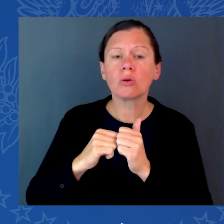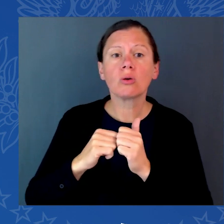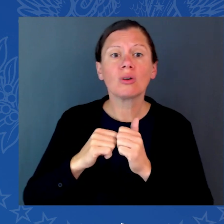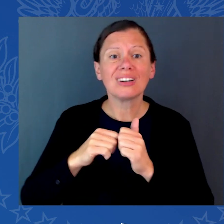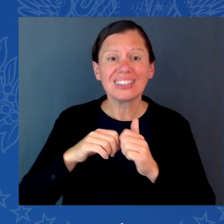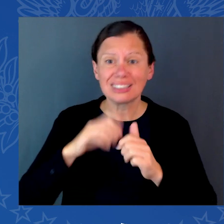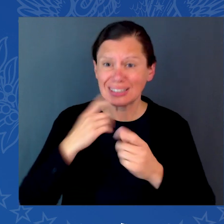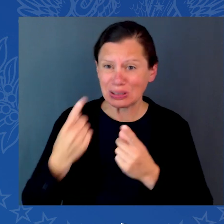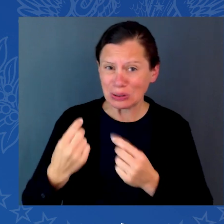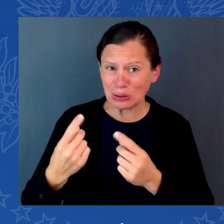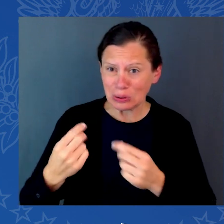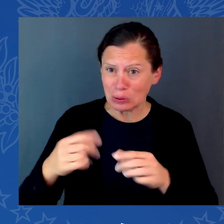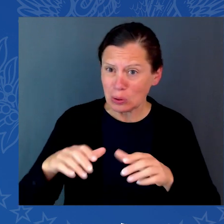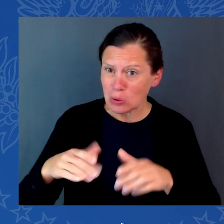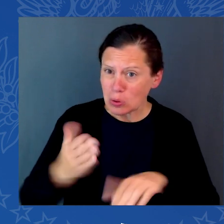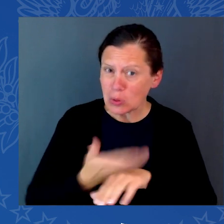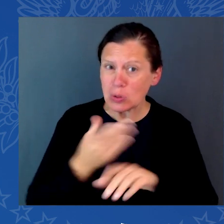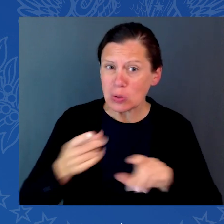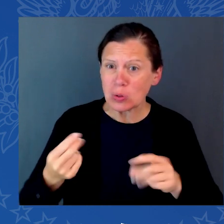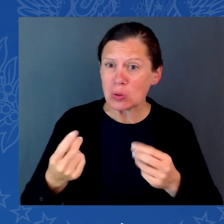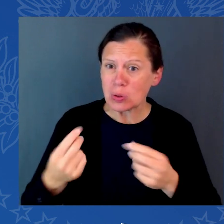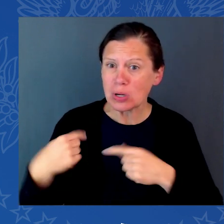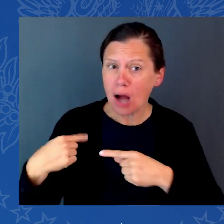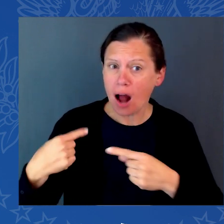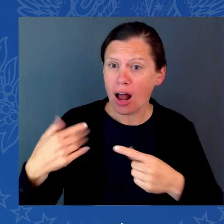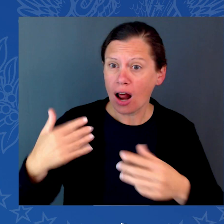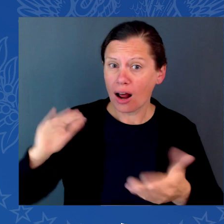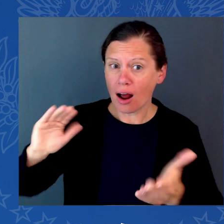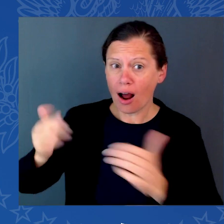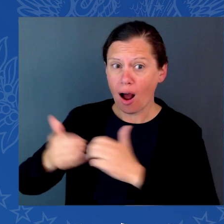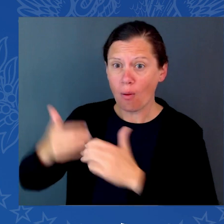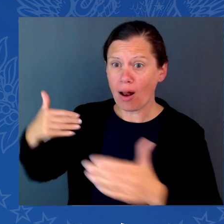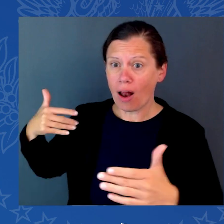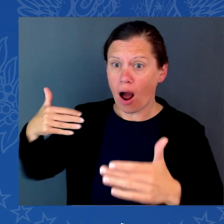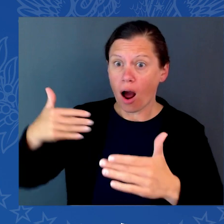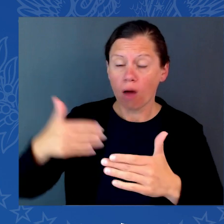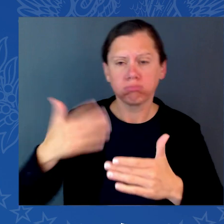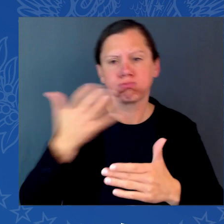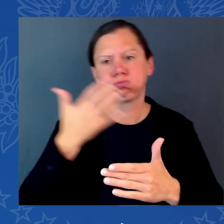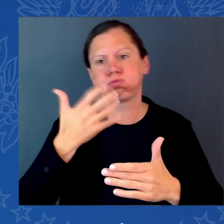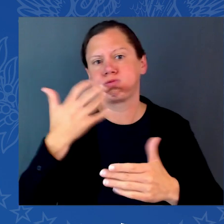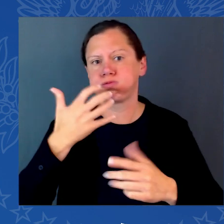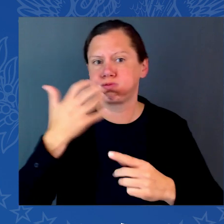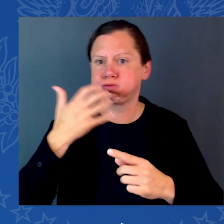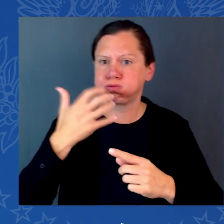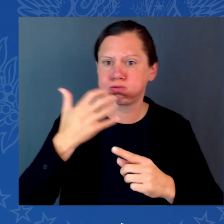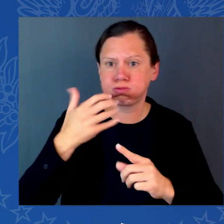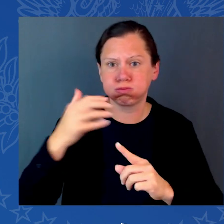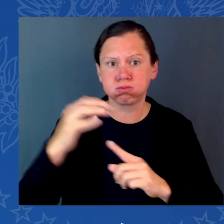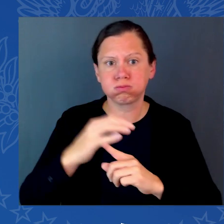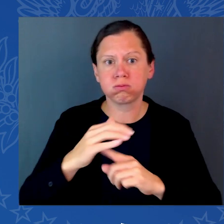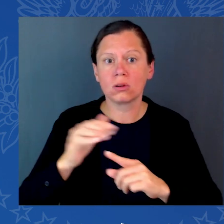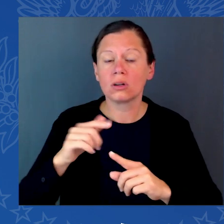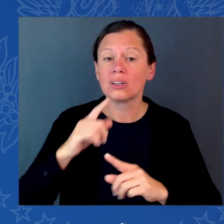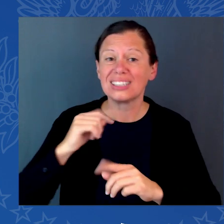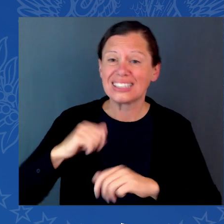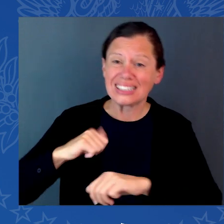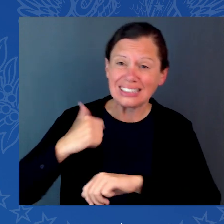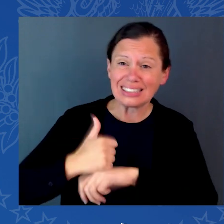We have implemented infrastructure projects in areas